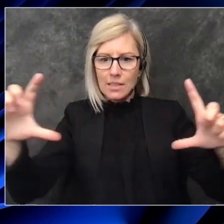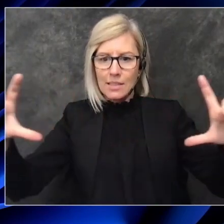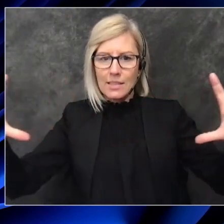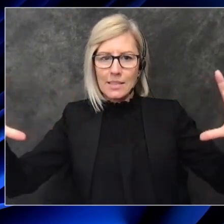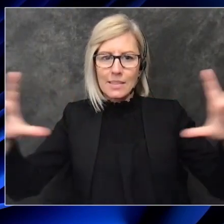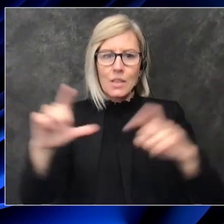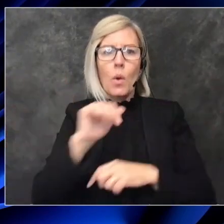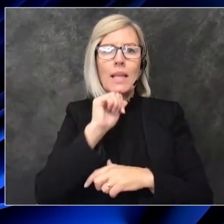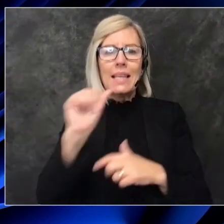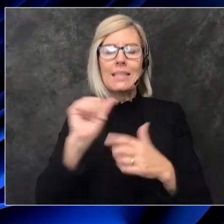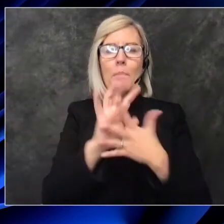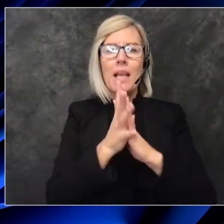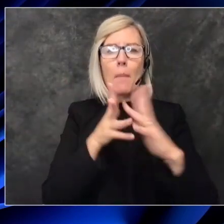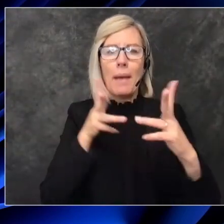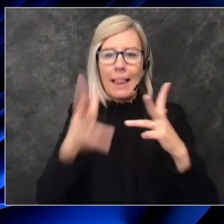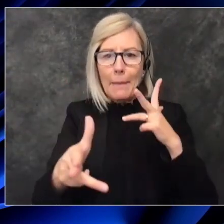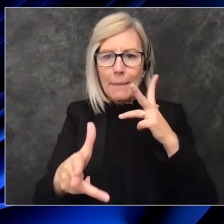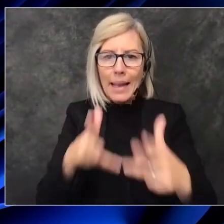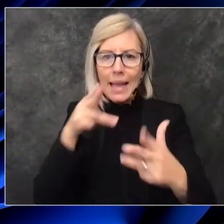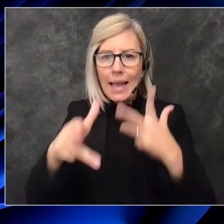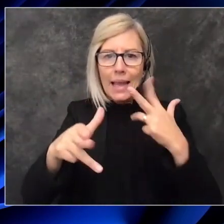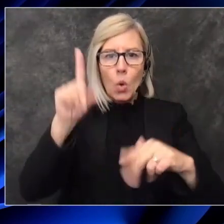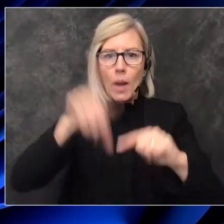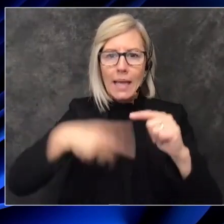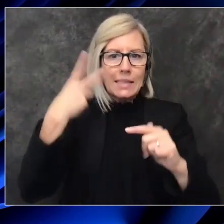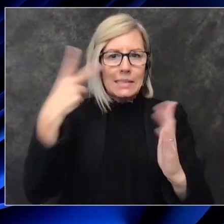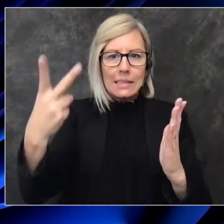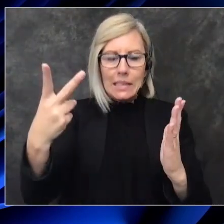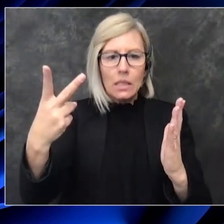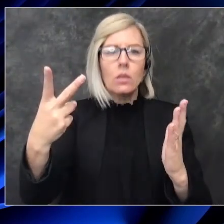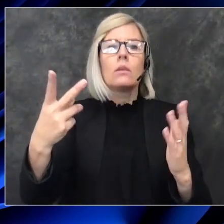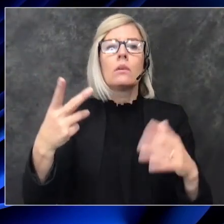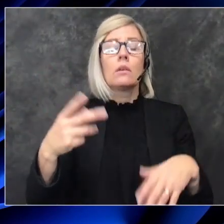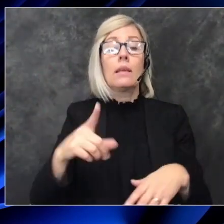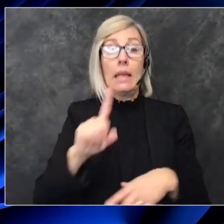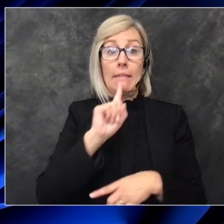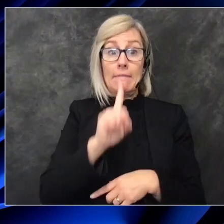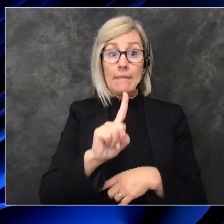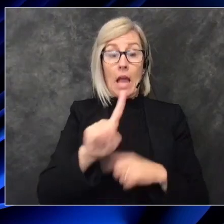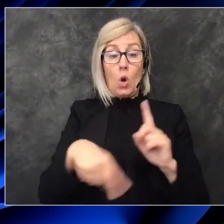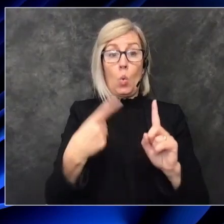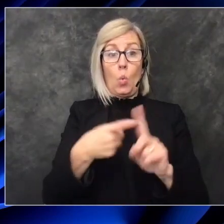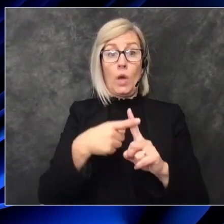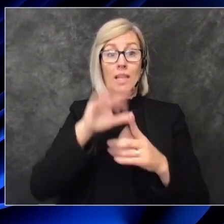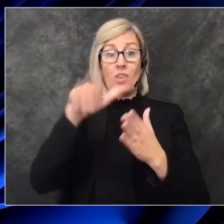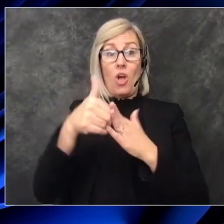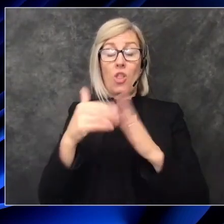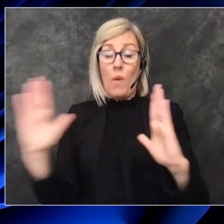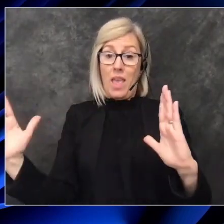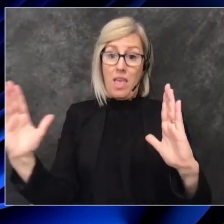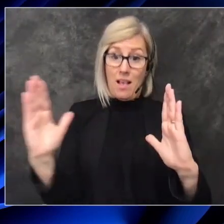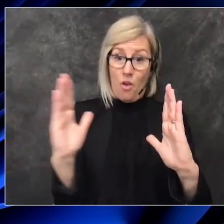clipped and unable to see things. In fact, even when it's all the way to the left, you're still able to access